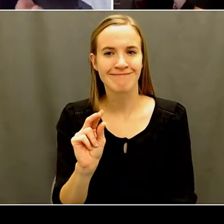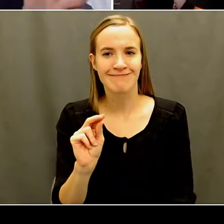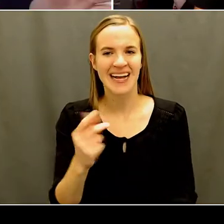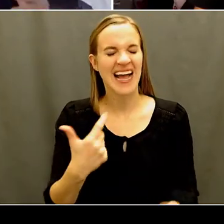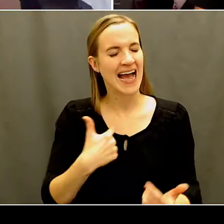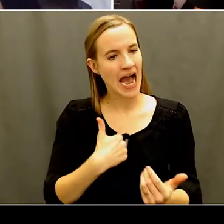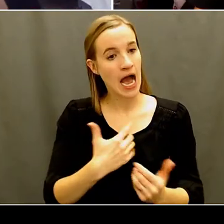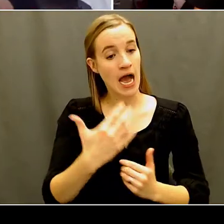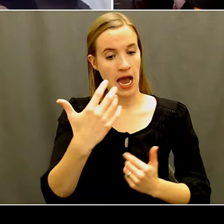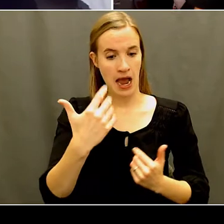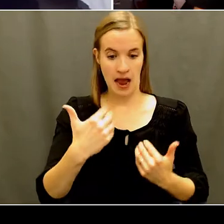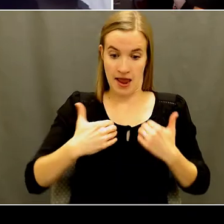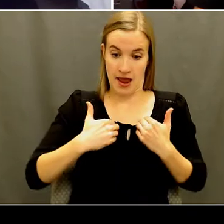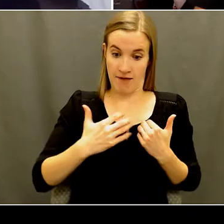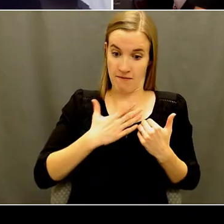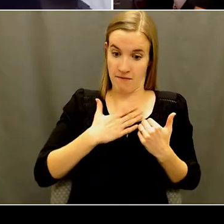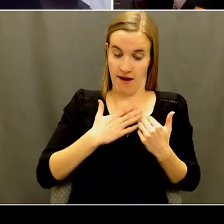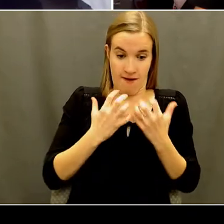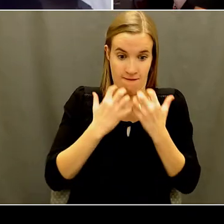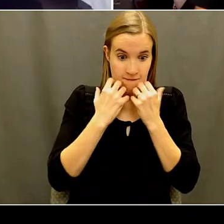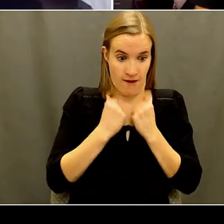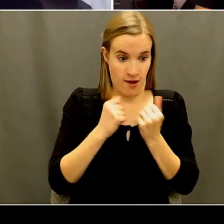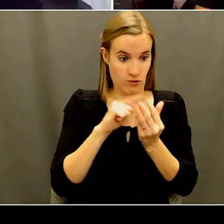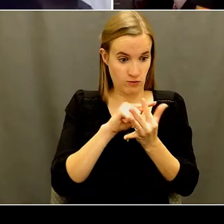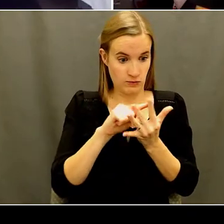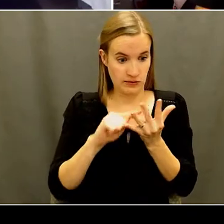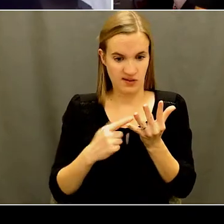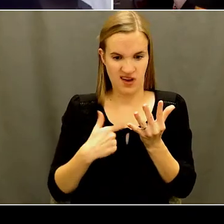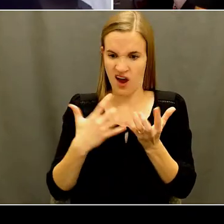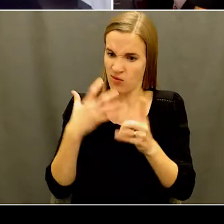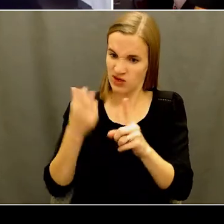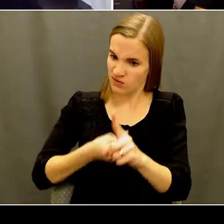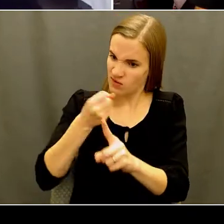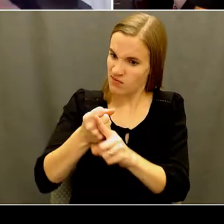so I wanted to find work that would allow me to have that impact, but I